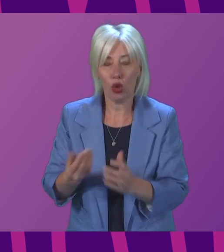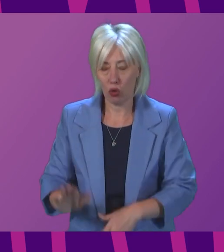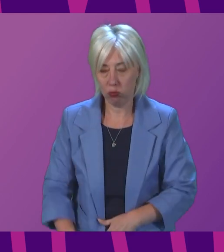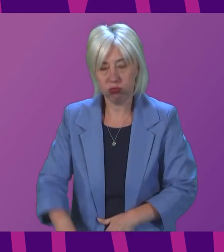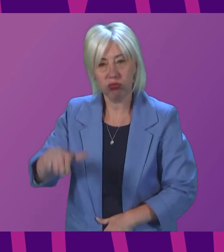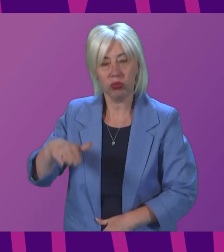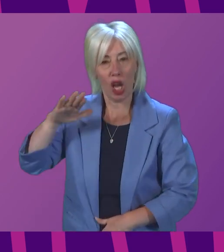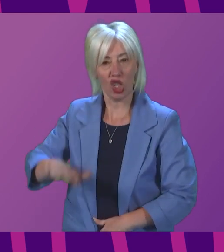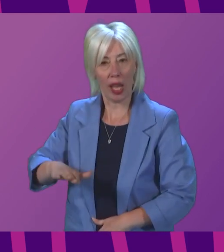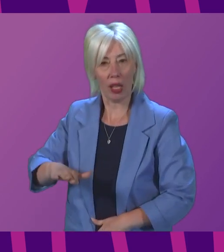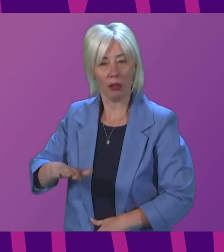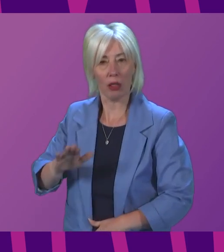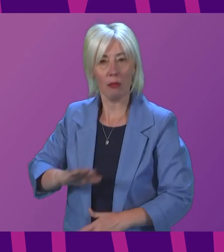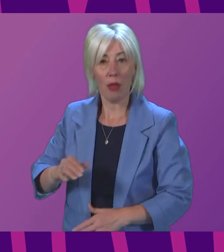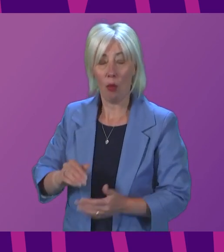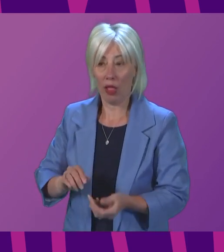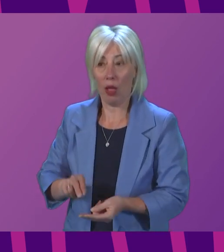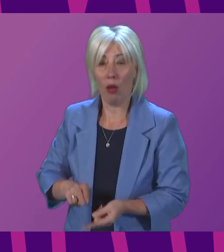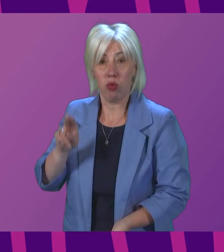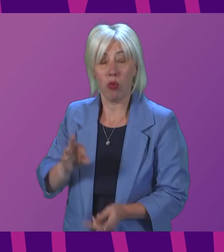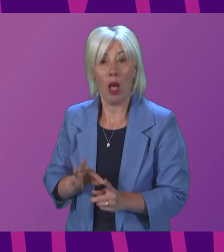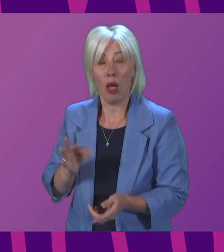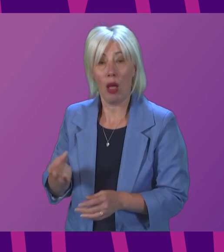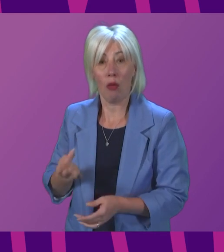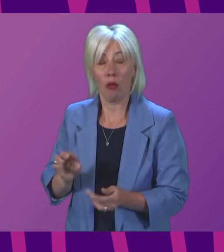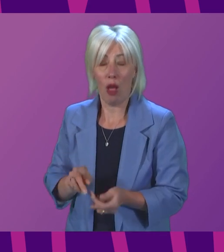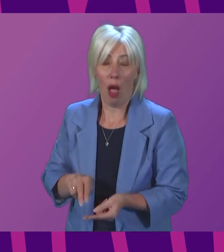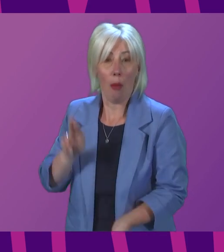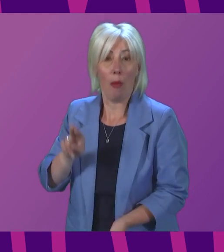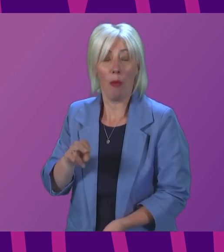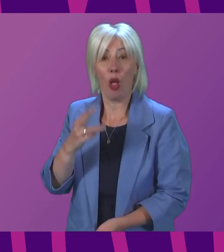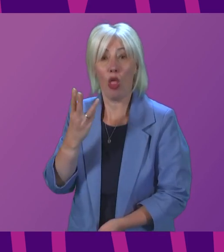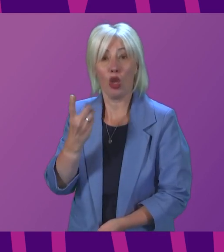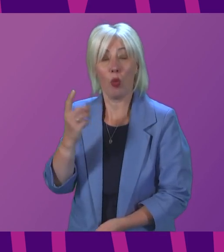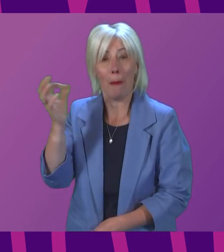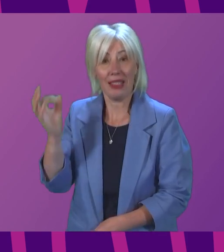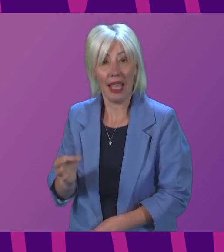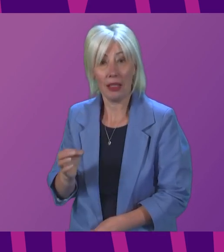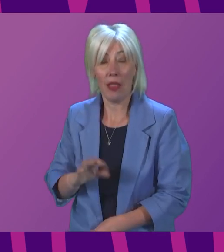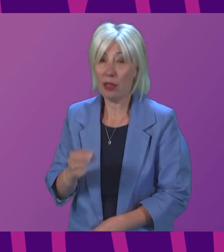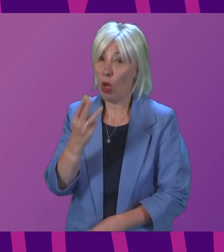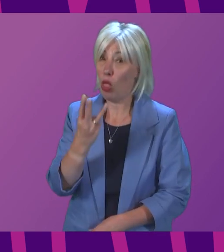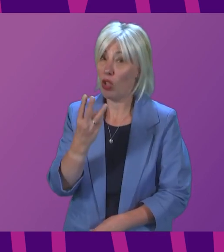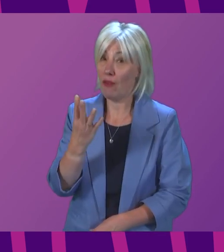by up to 31 per cent—almost £24,000—for lower-income families once the Scottish child